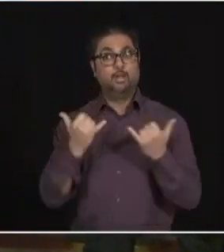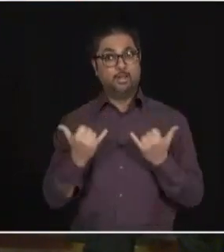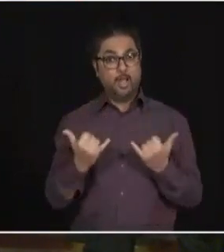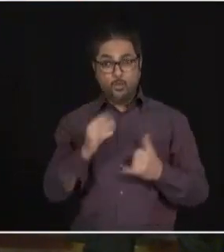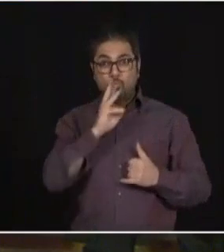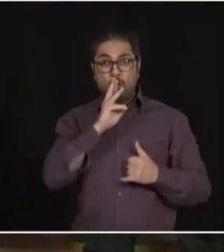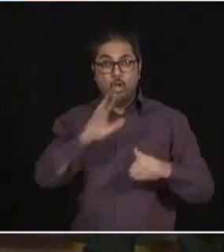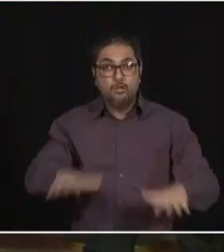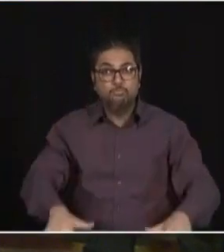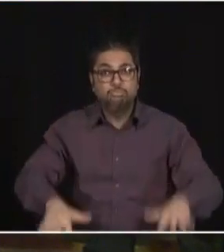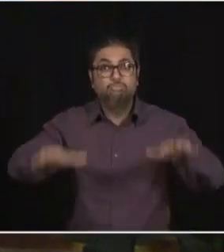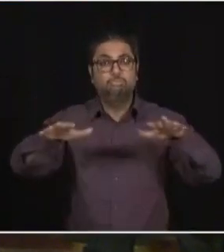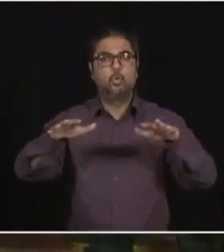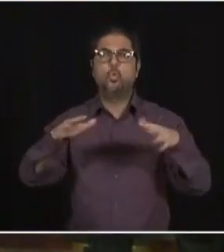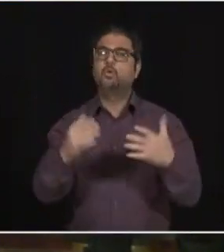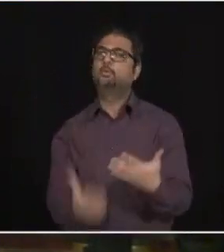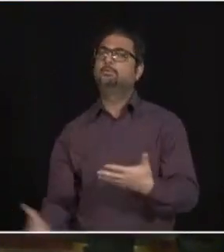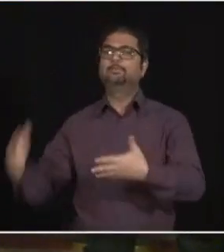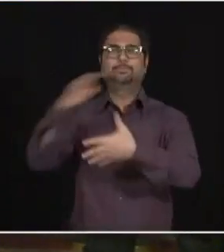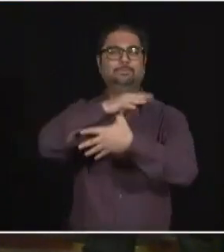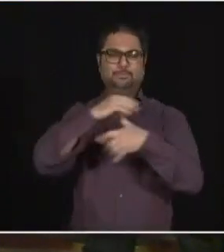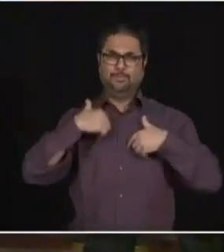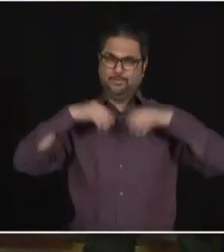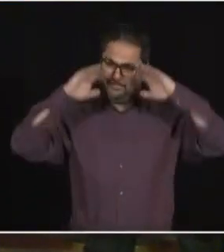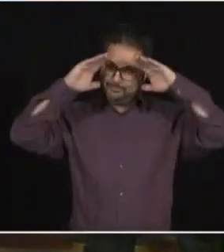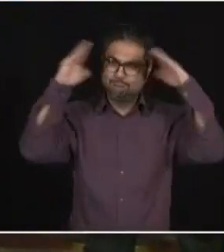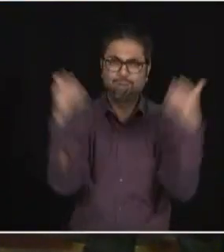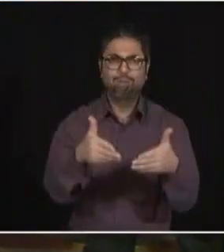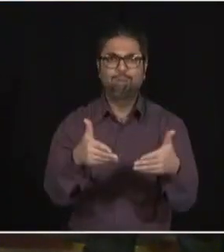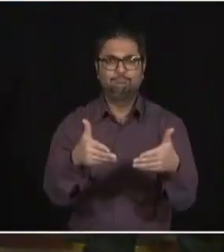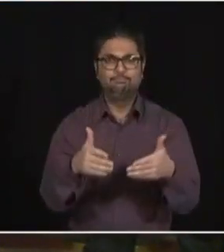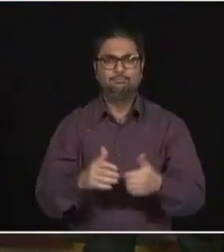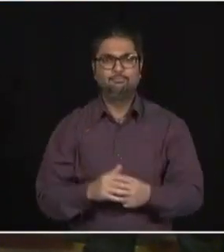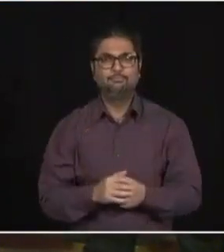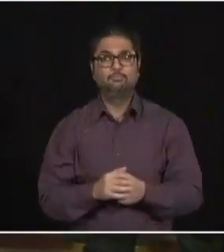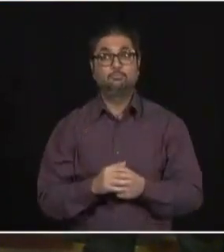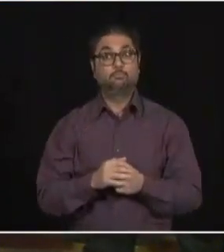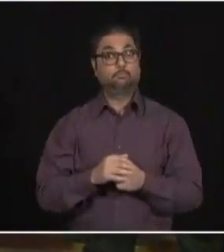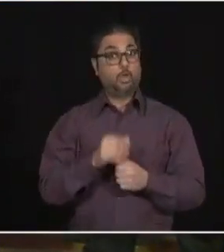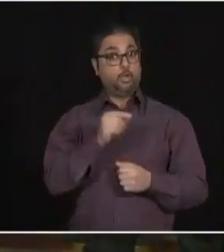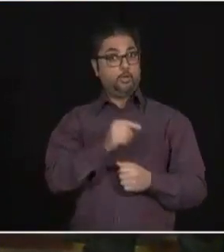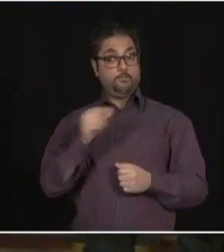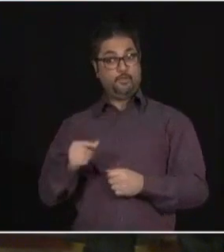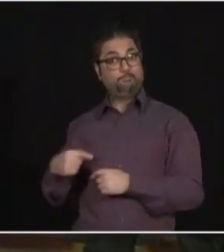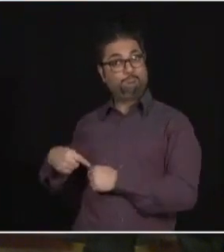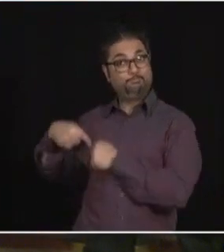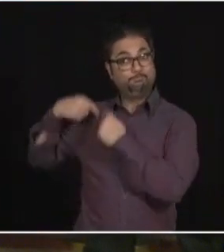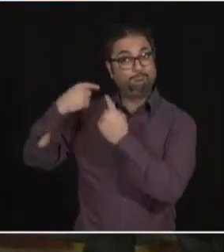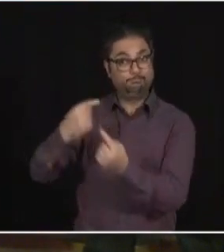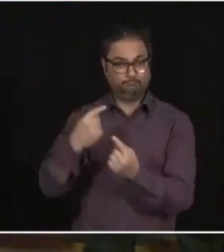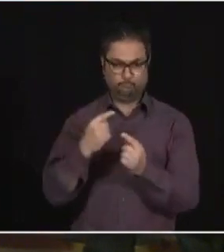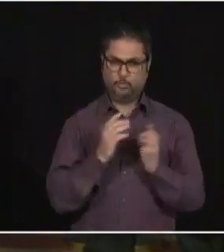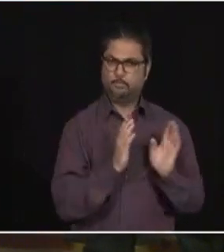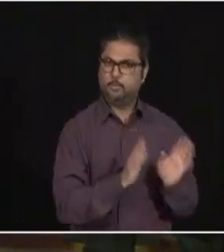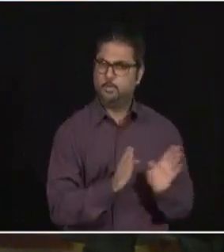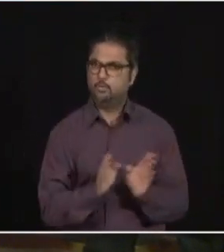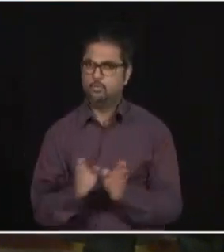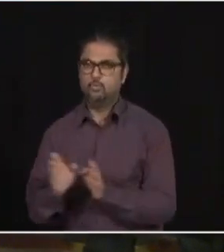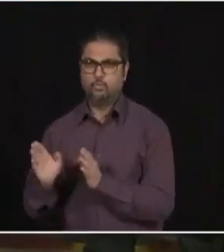hard at work preparing for this year's flood season. In March, we delivered our flooding strategy to protect people and property across